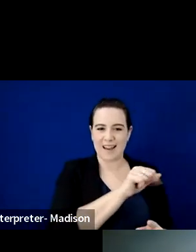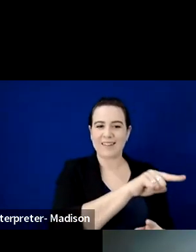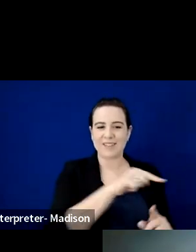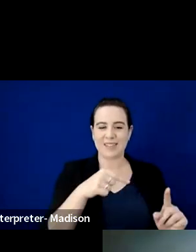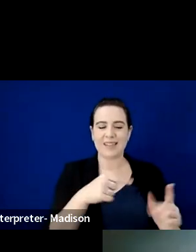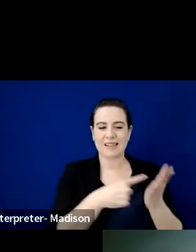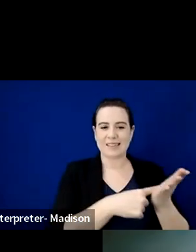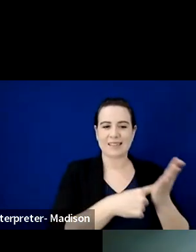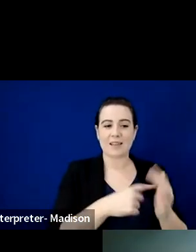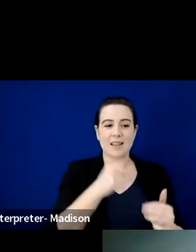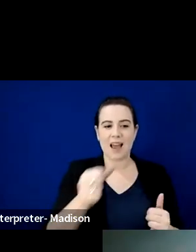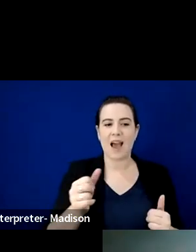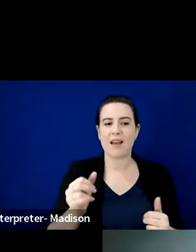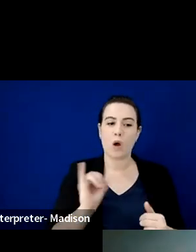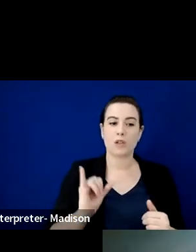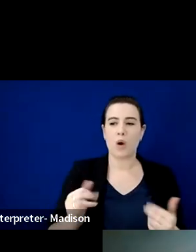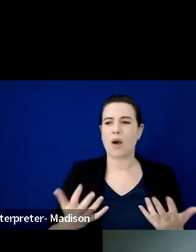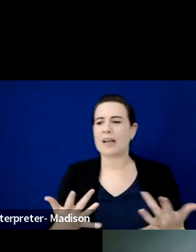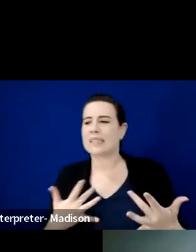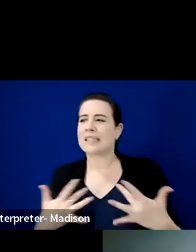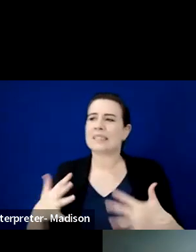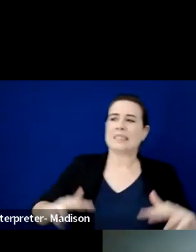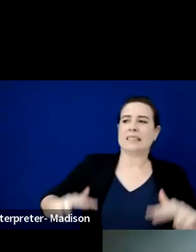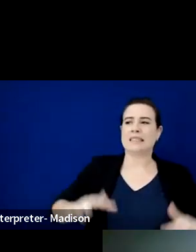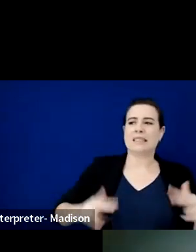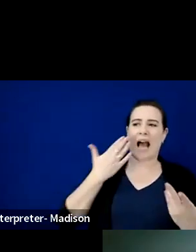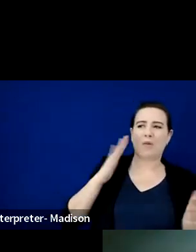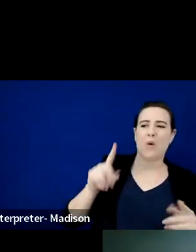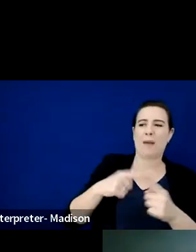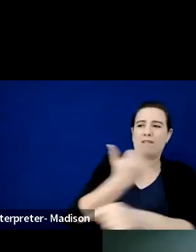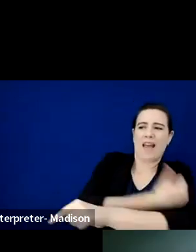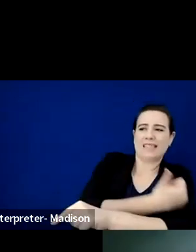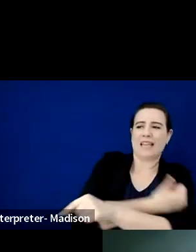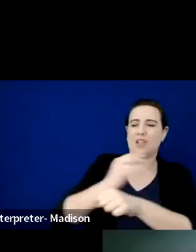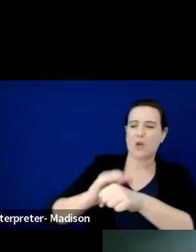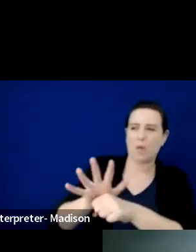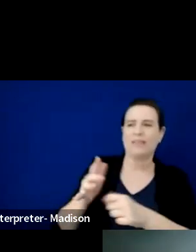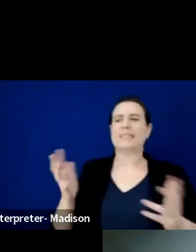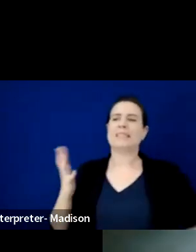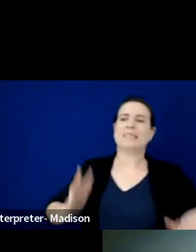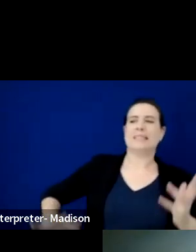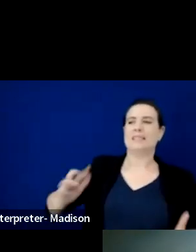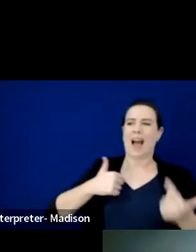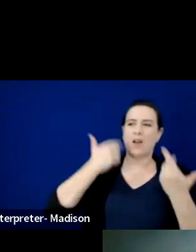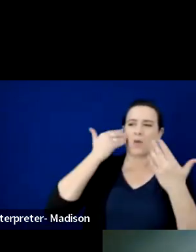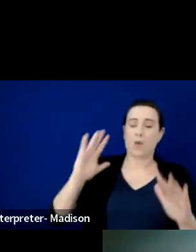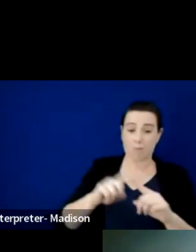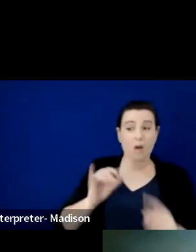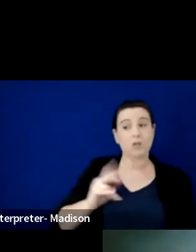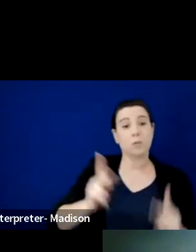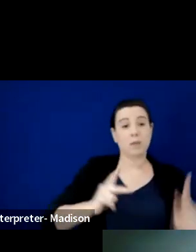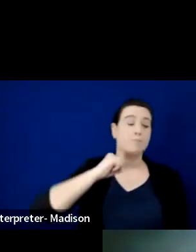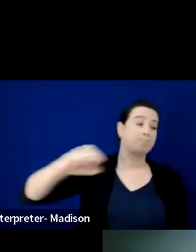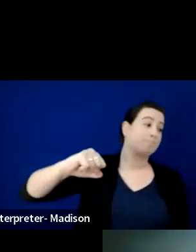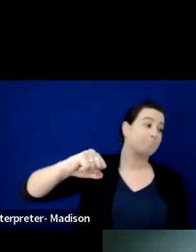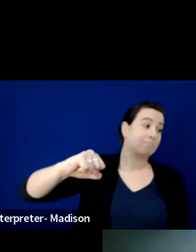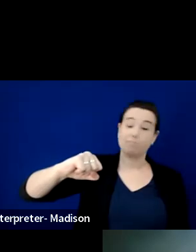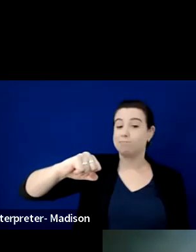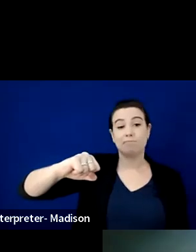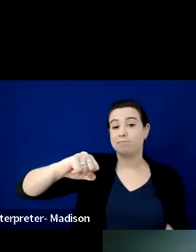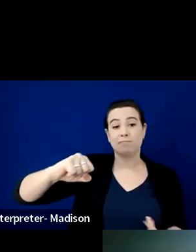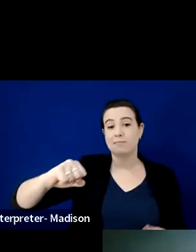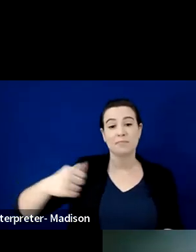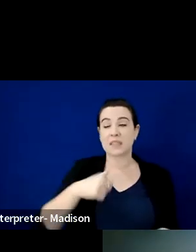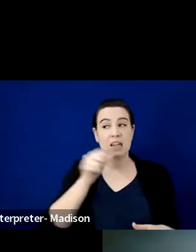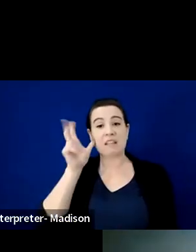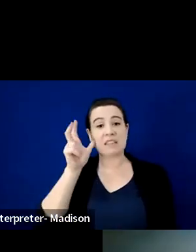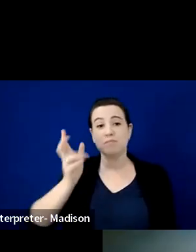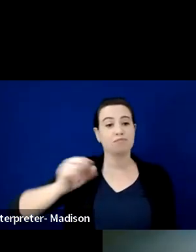I think it touches upon how there is a lot of hesitancy as well as in some cases resistance that I have learned from Regina.